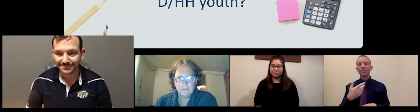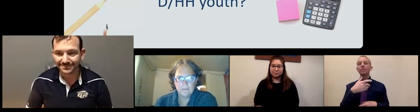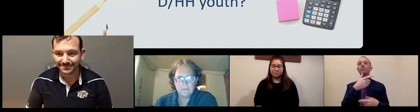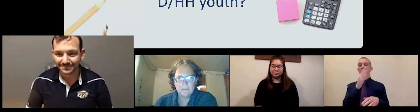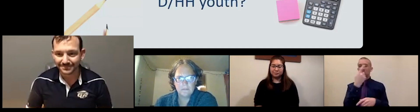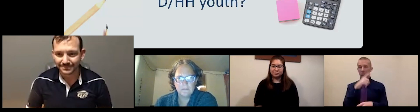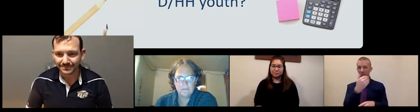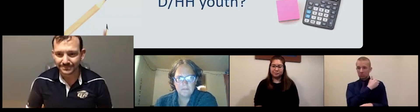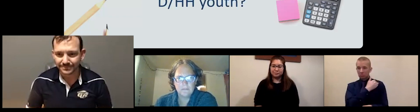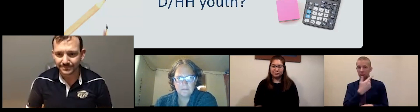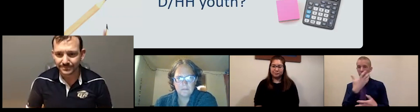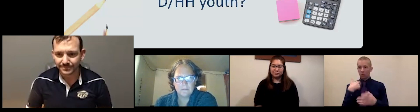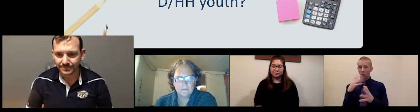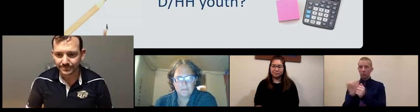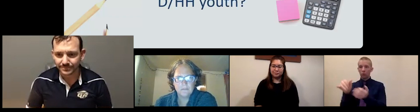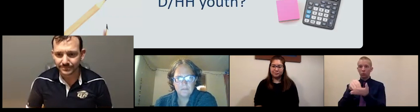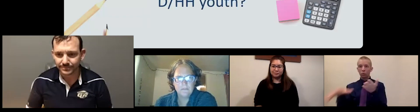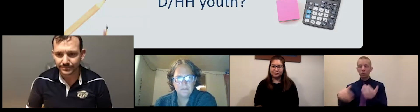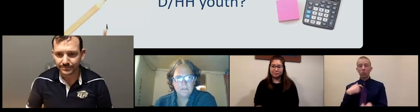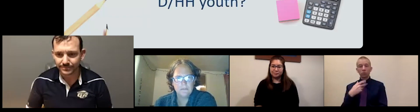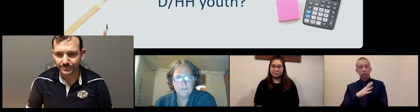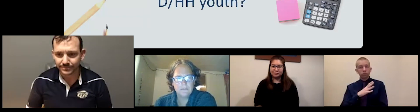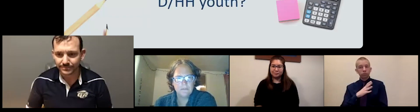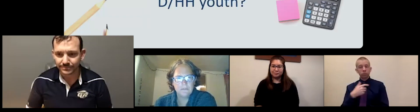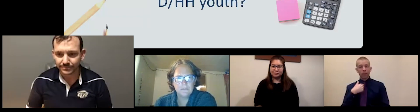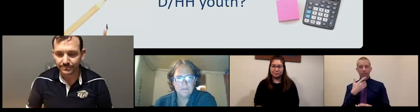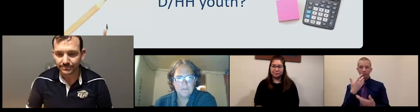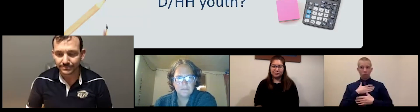He asked me if I could chat with that student and I was willing to.